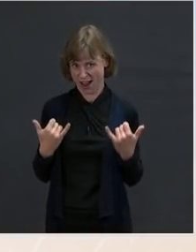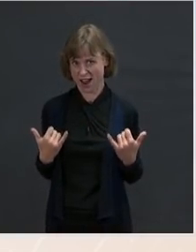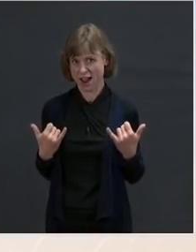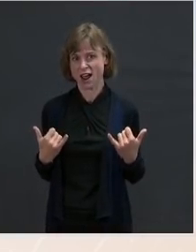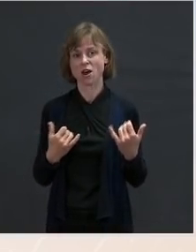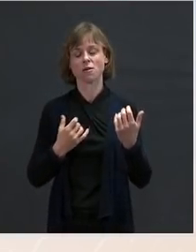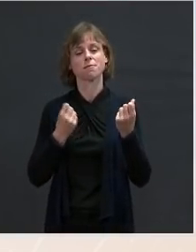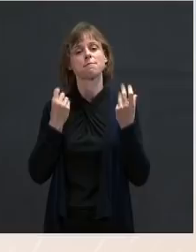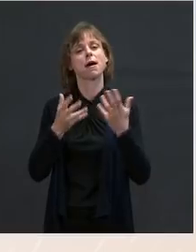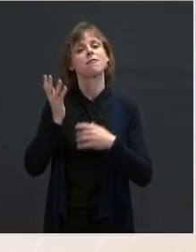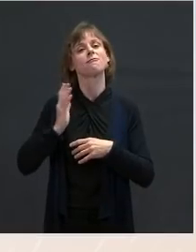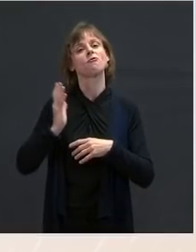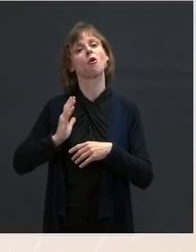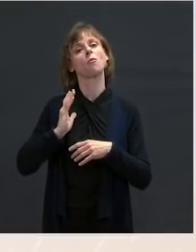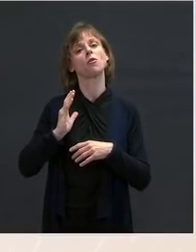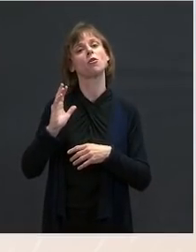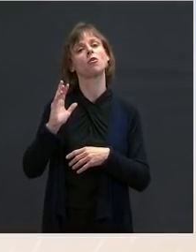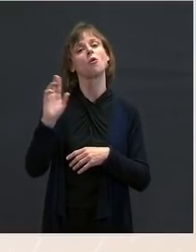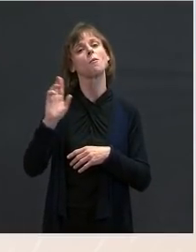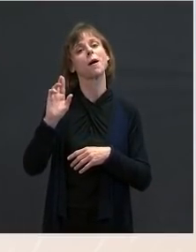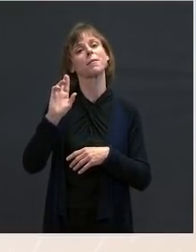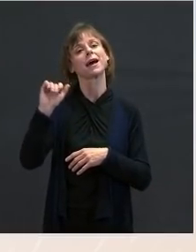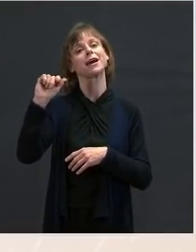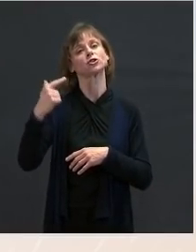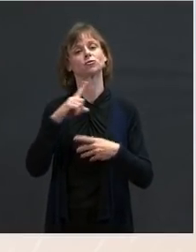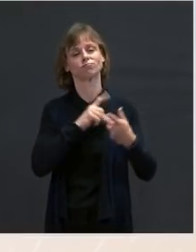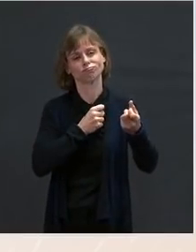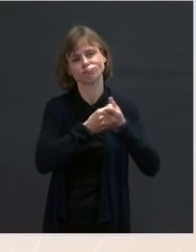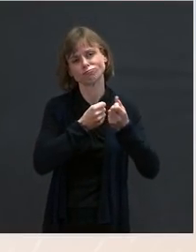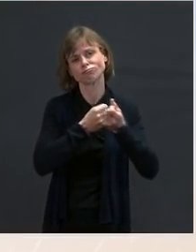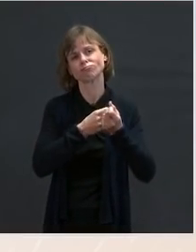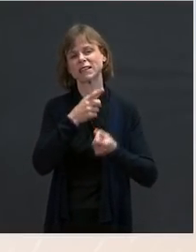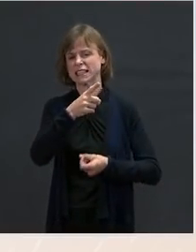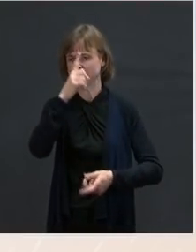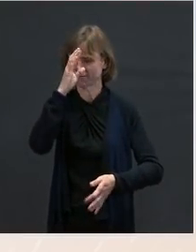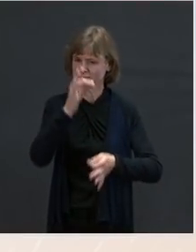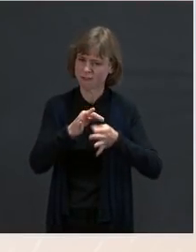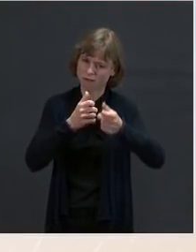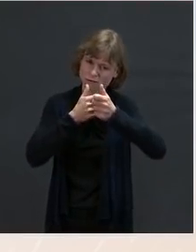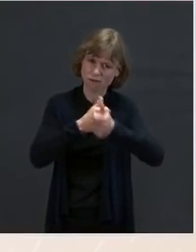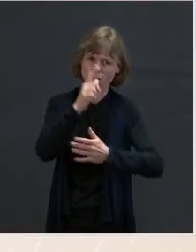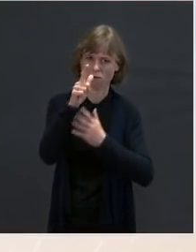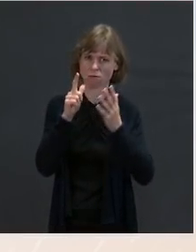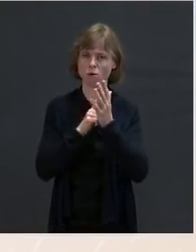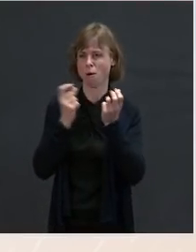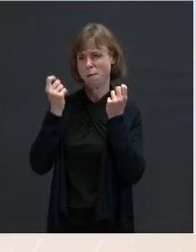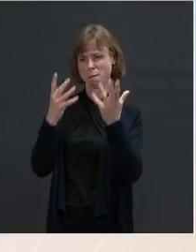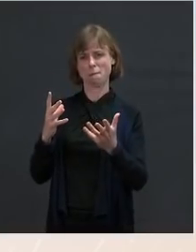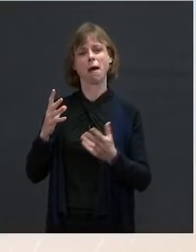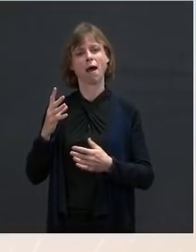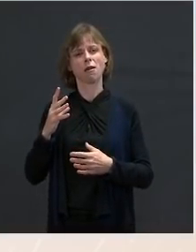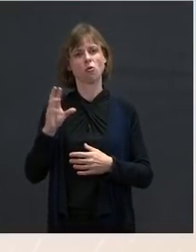general as someone faithful to the law and not politics, and who multiple Republican senators agree is apolitical -- come --